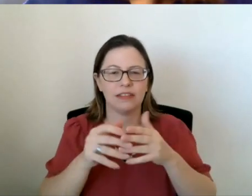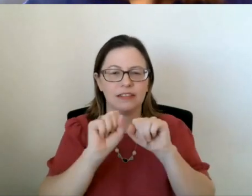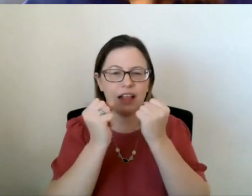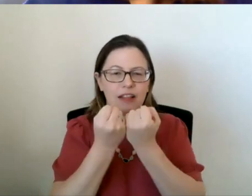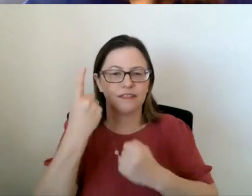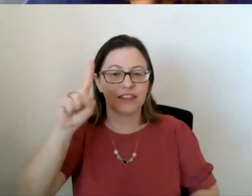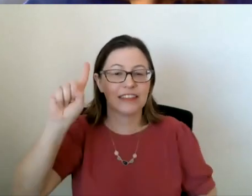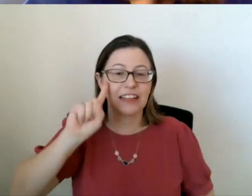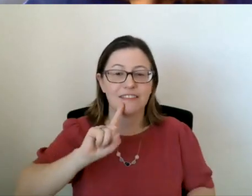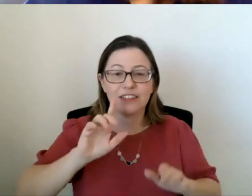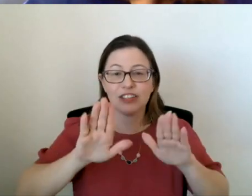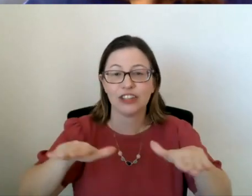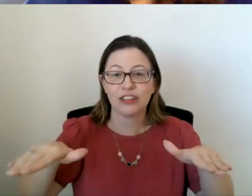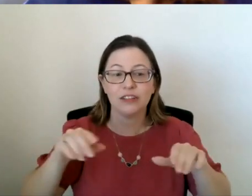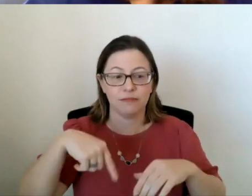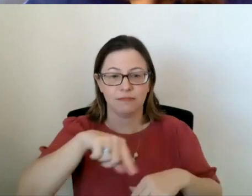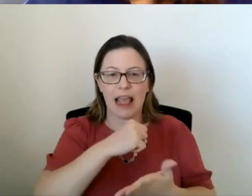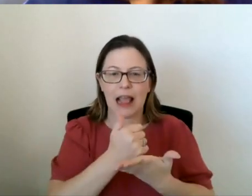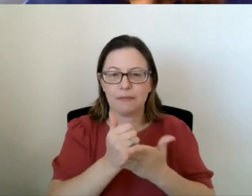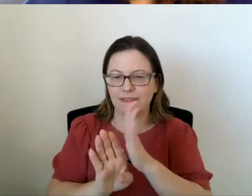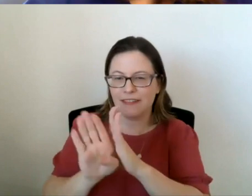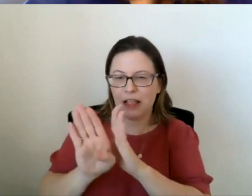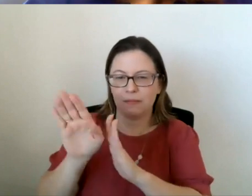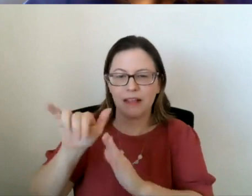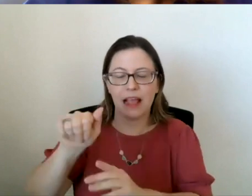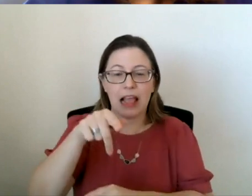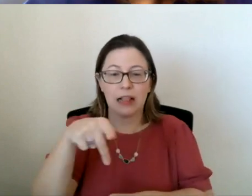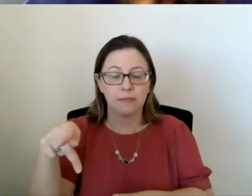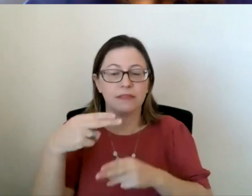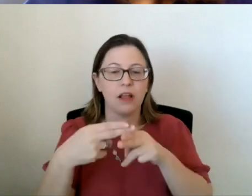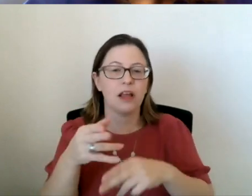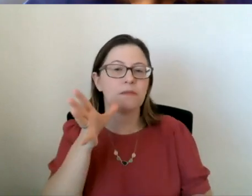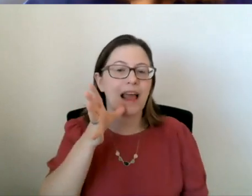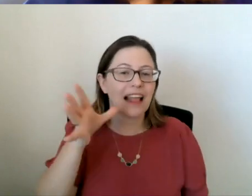Hands & Voices, The American Society for Deaf Children and the NAD helped create this app.